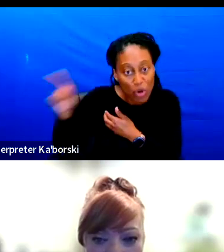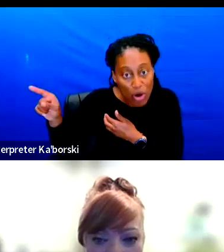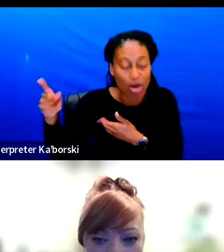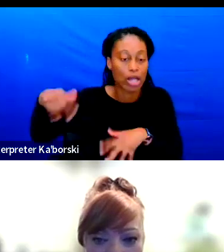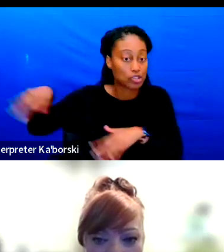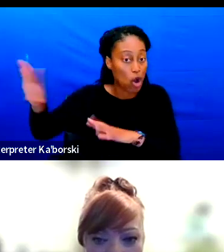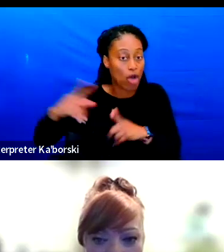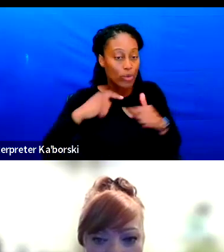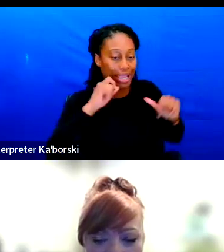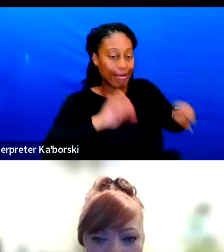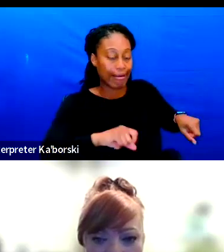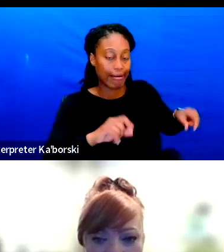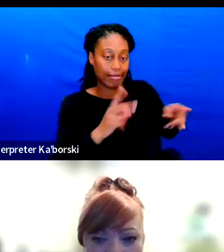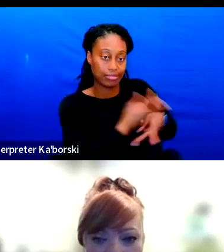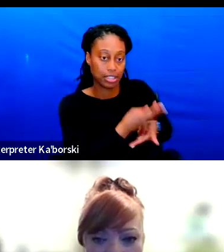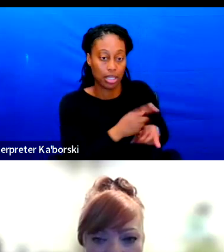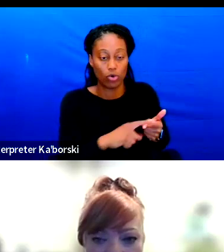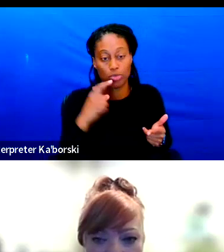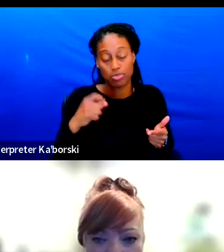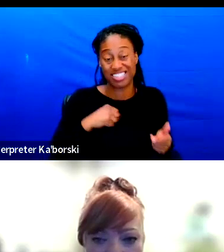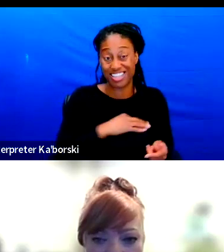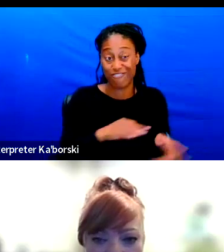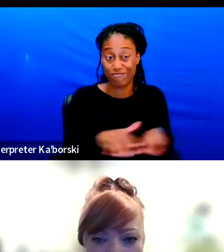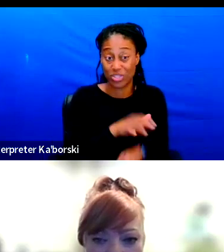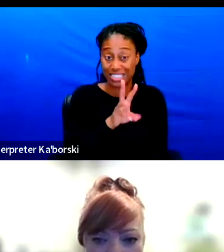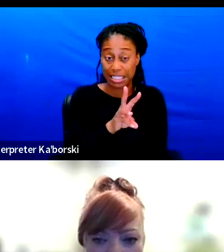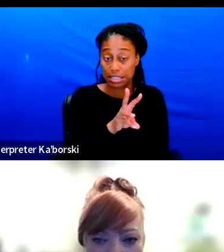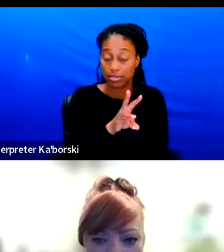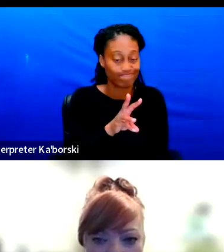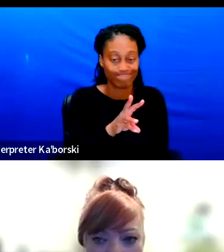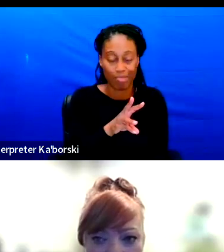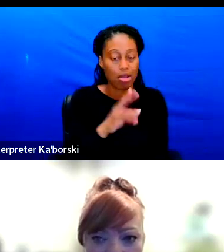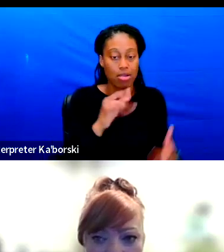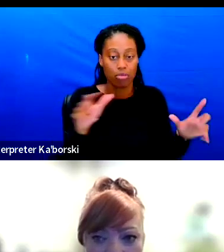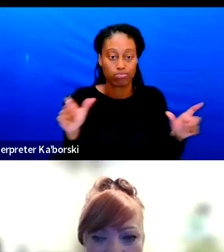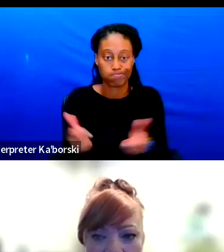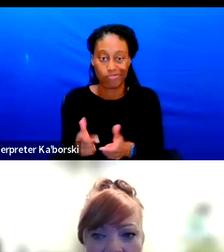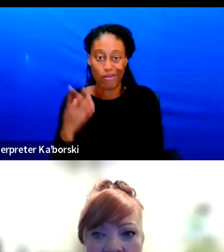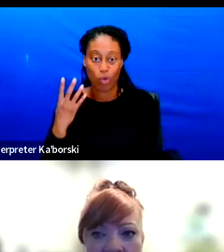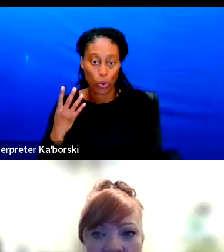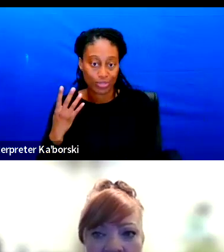Selina Butcher: we're supposed to be a staff of 6. We're now down to a staff of Selina Butcher: 4. So